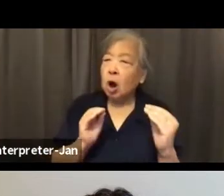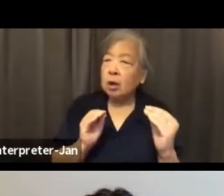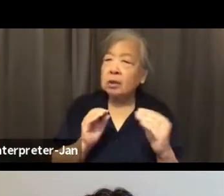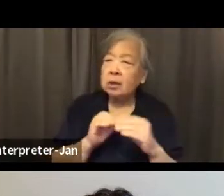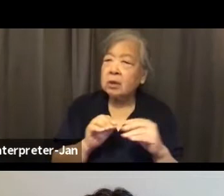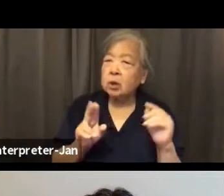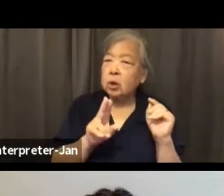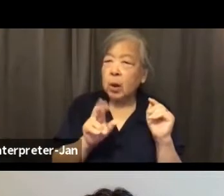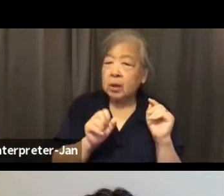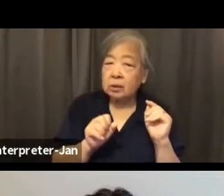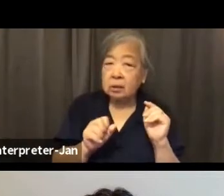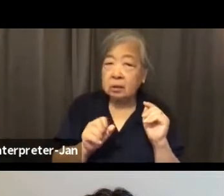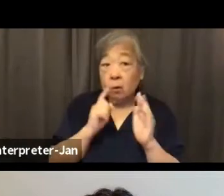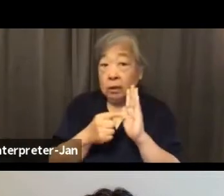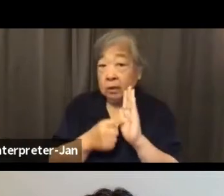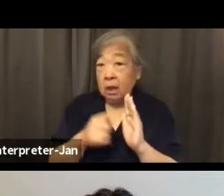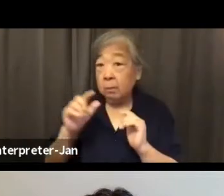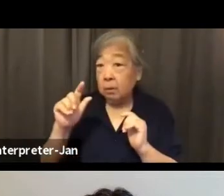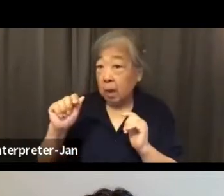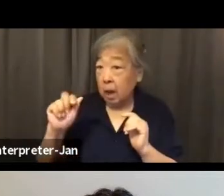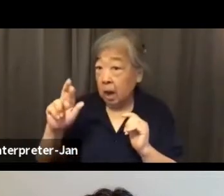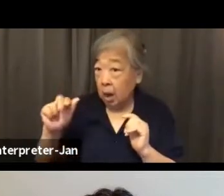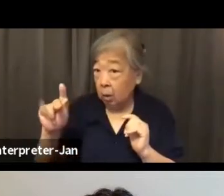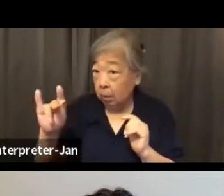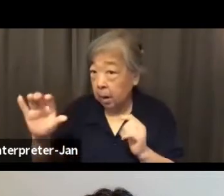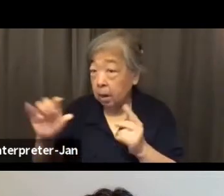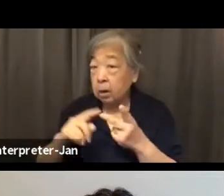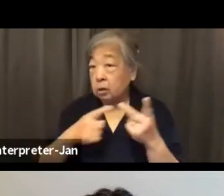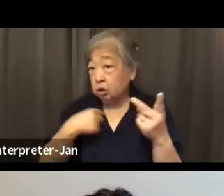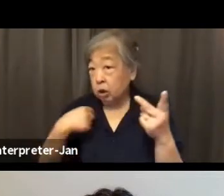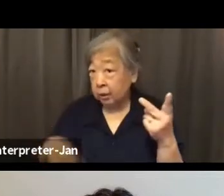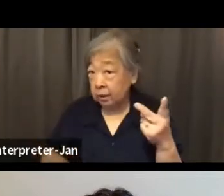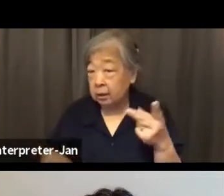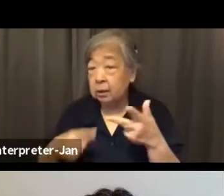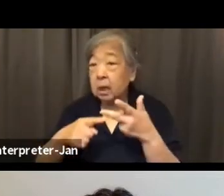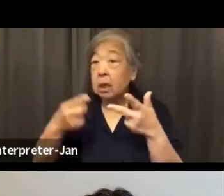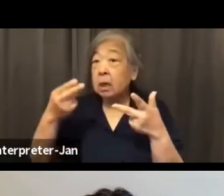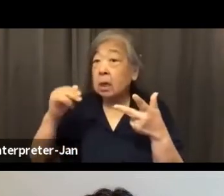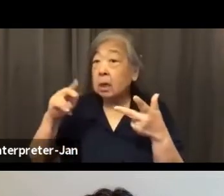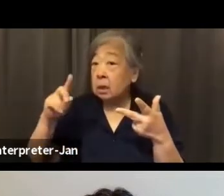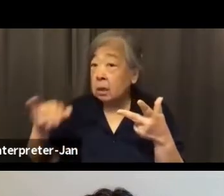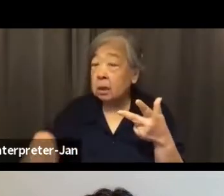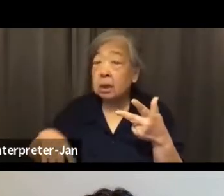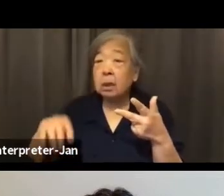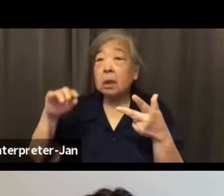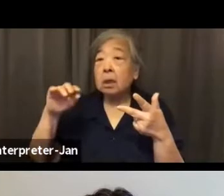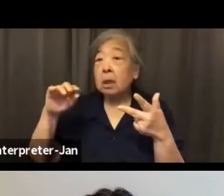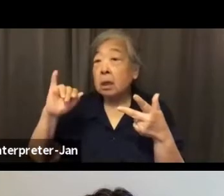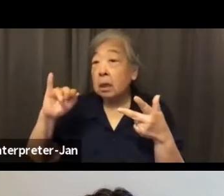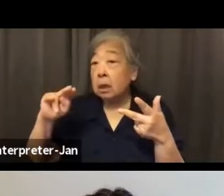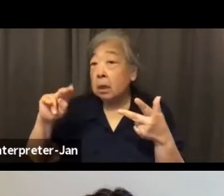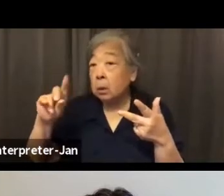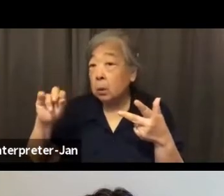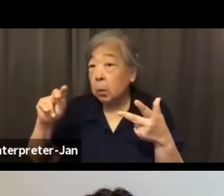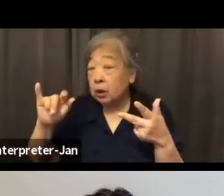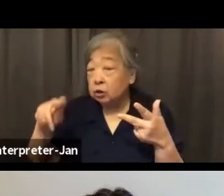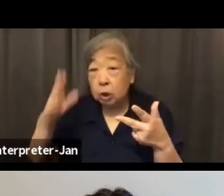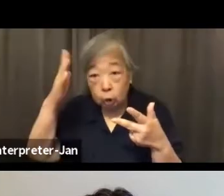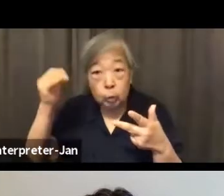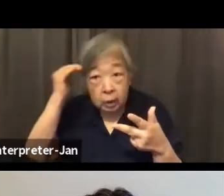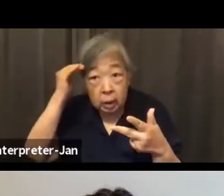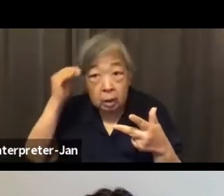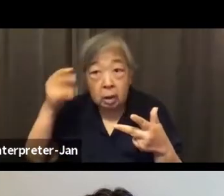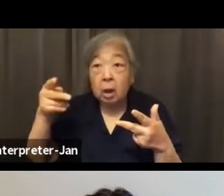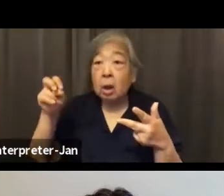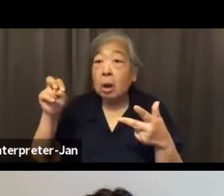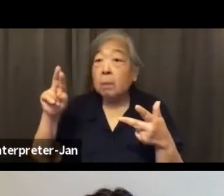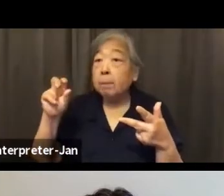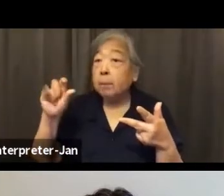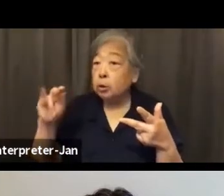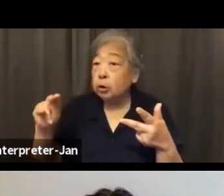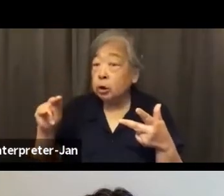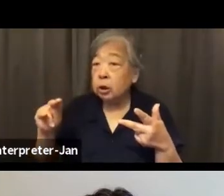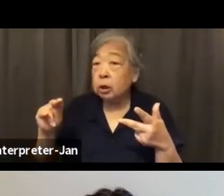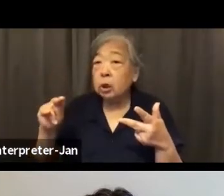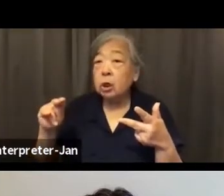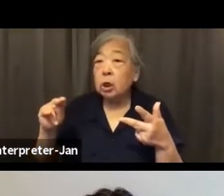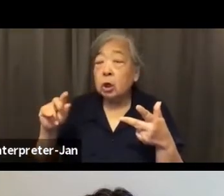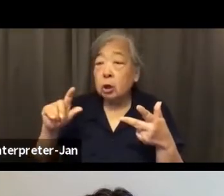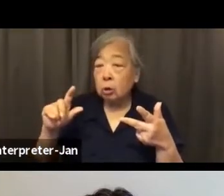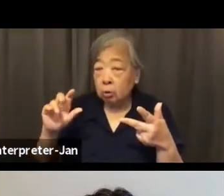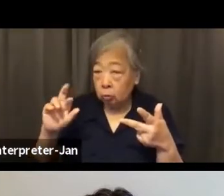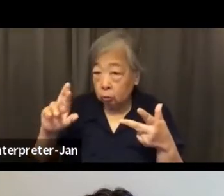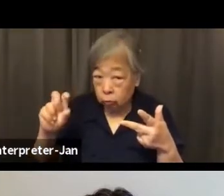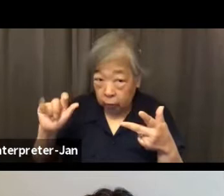include Arabic, Chinese, Hindi, Indonesian, Korean, Persian, Russian, and Turkish.